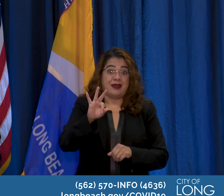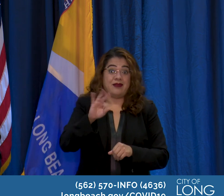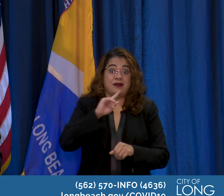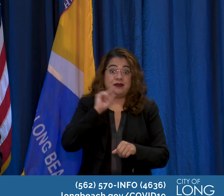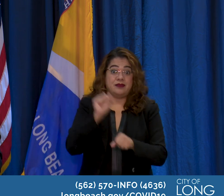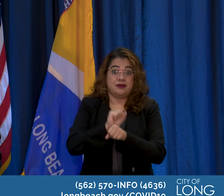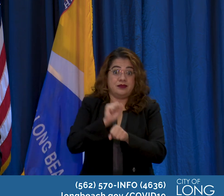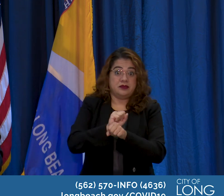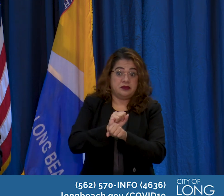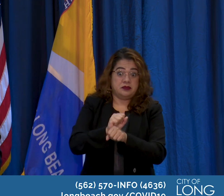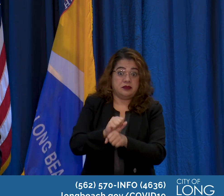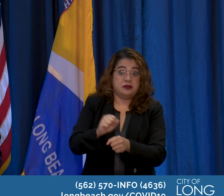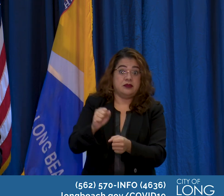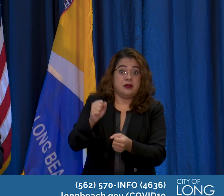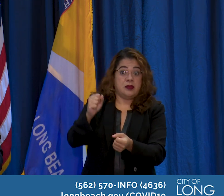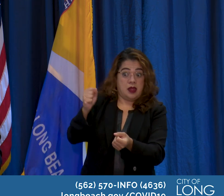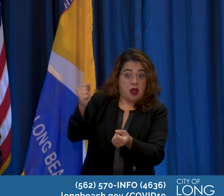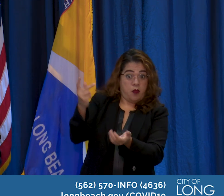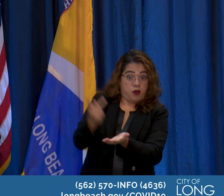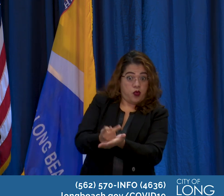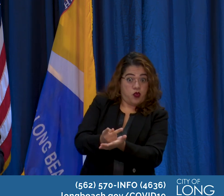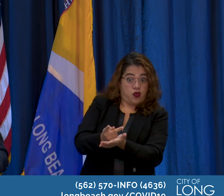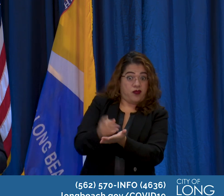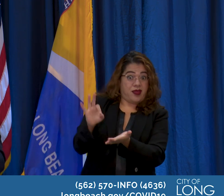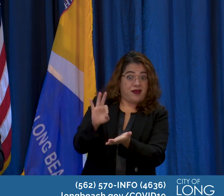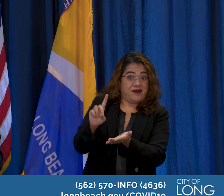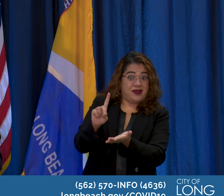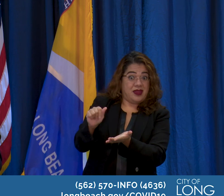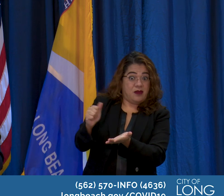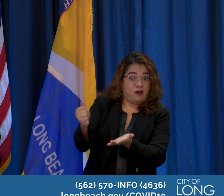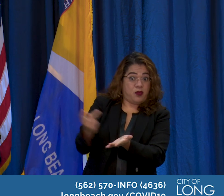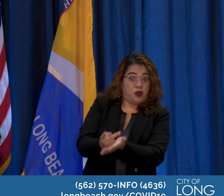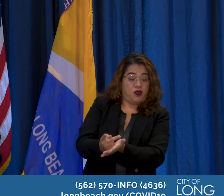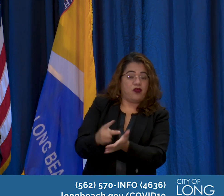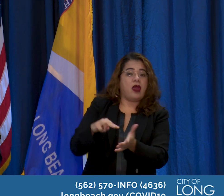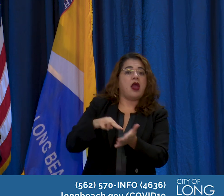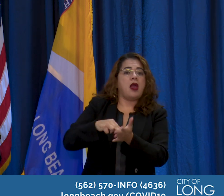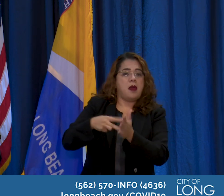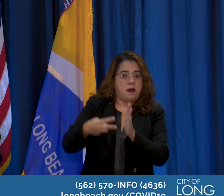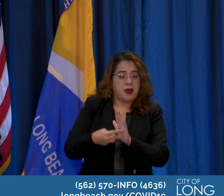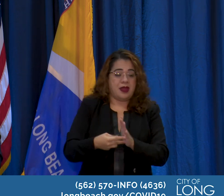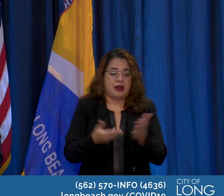to be a complex process that we're going to have to go through on how that gets implemented.